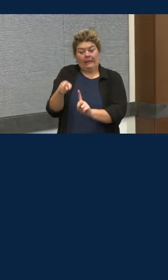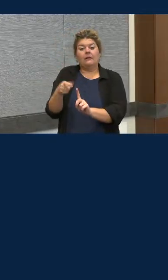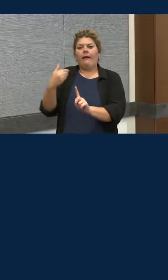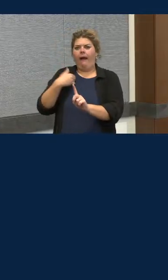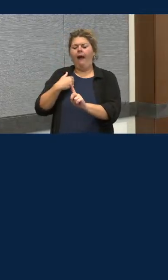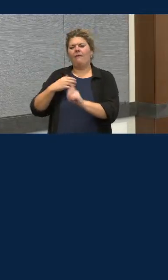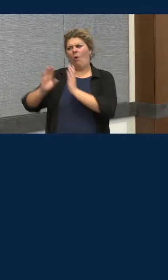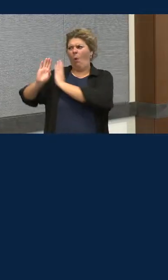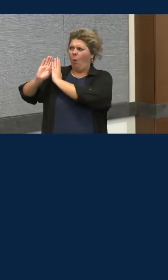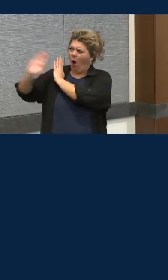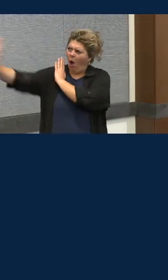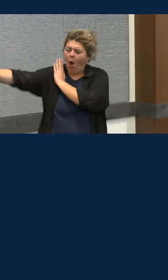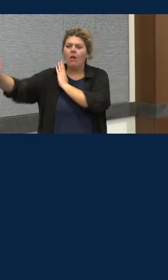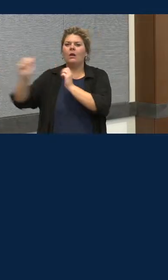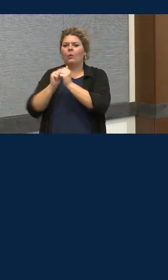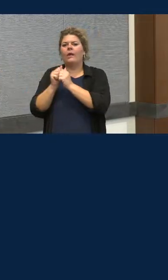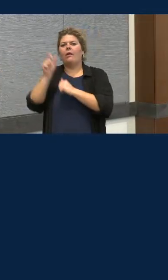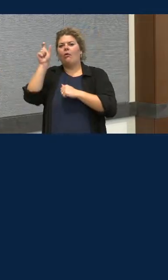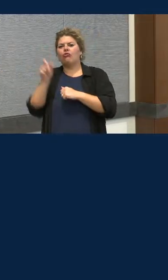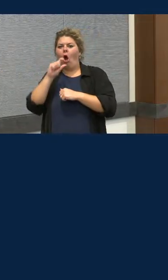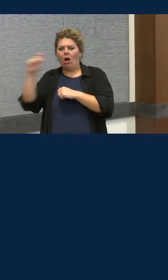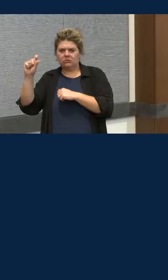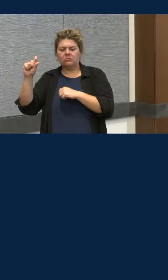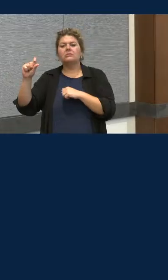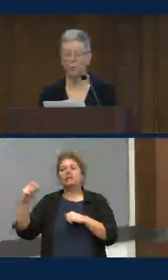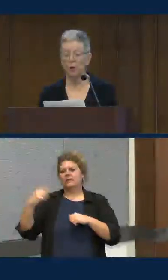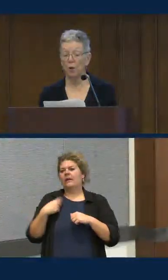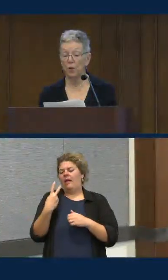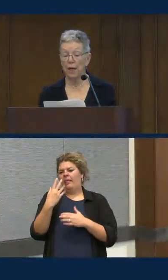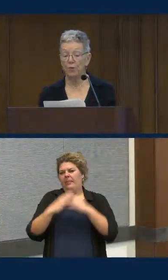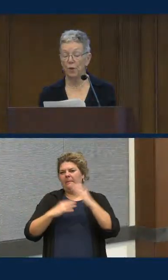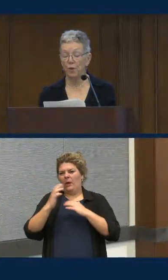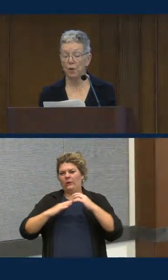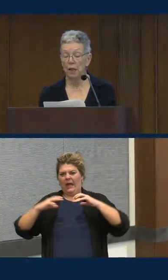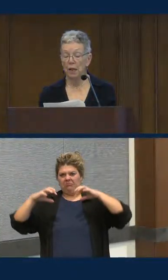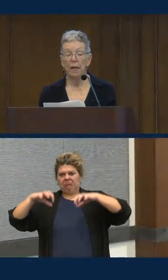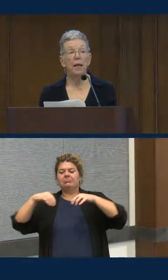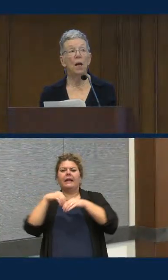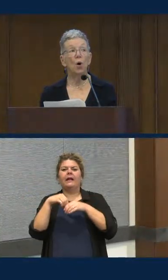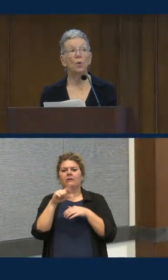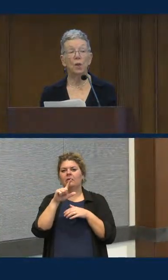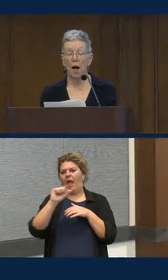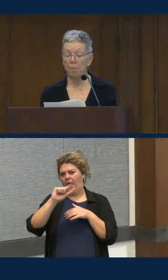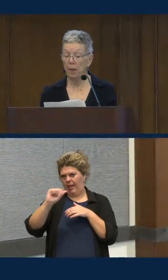dividing the building's stones in Los Angeles. He holds a copy